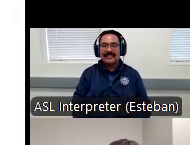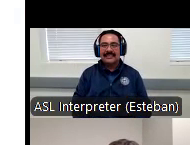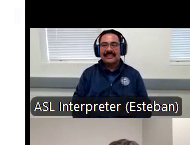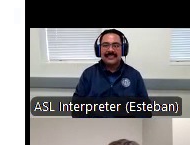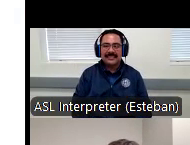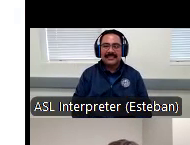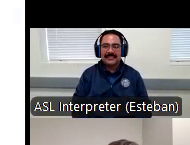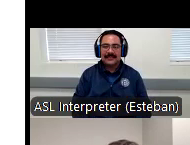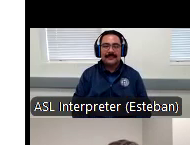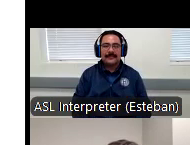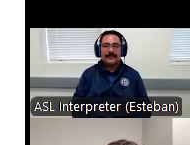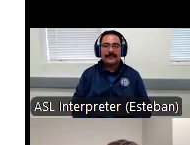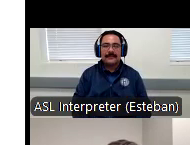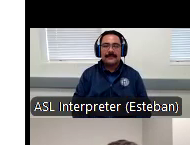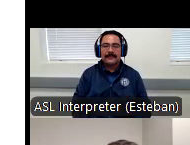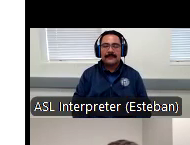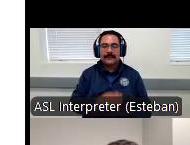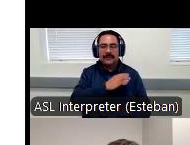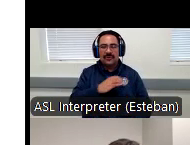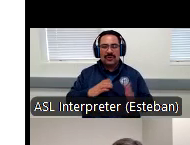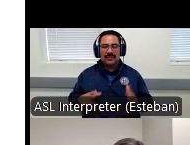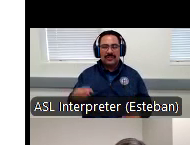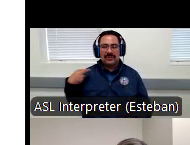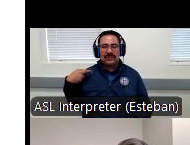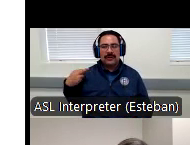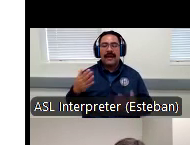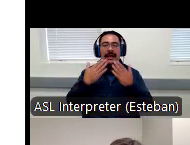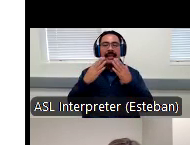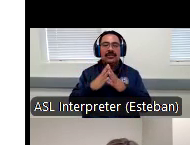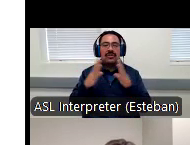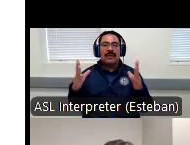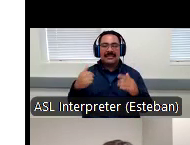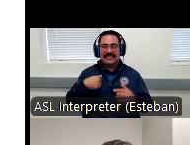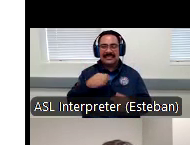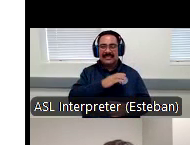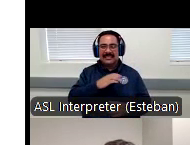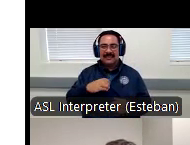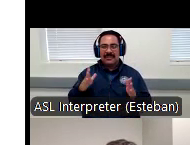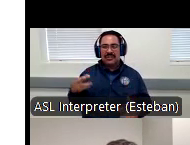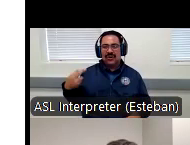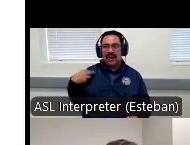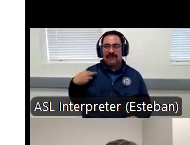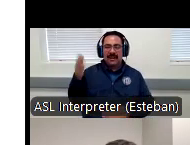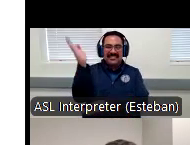Thank you so much. This is Commissioner Arfa speaking. I really want